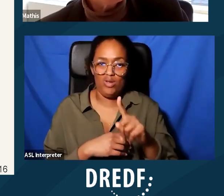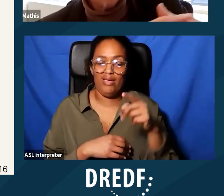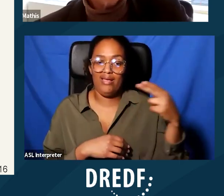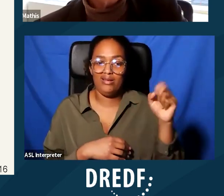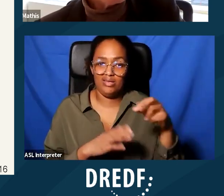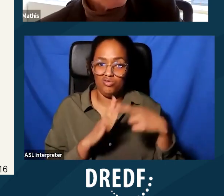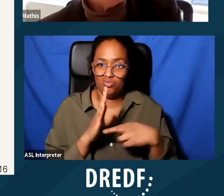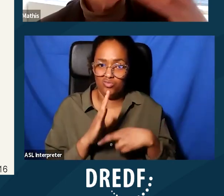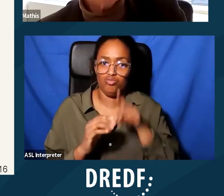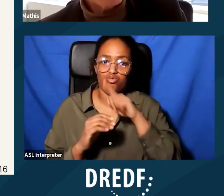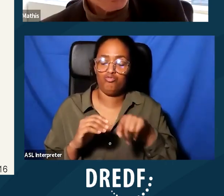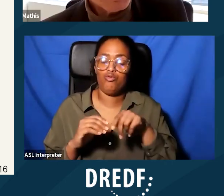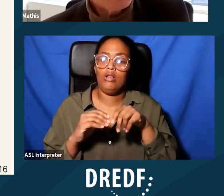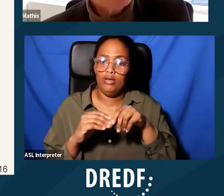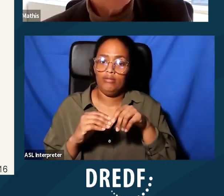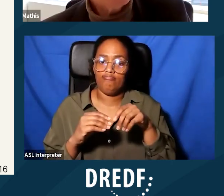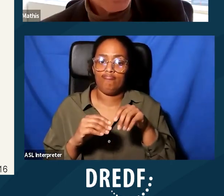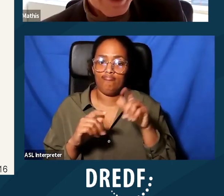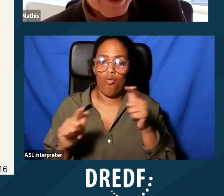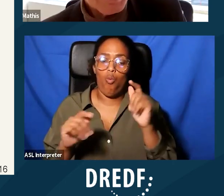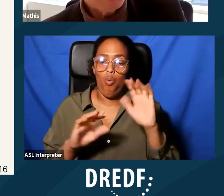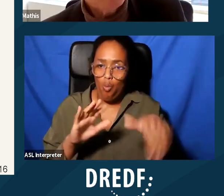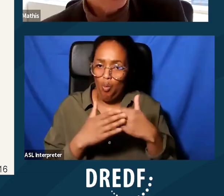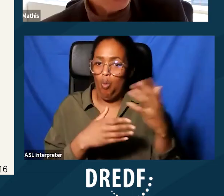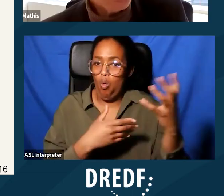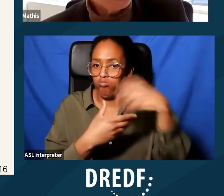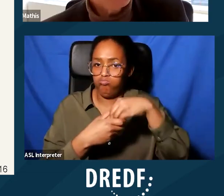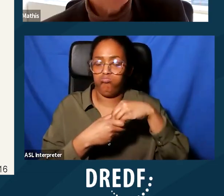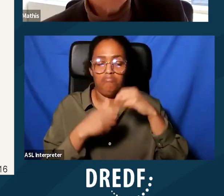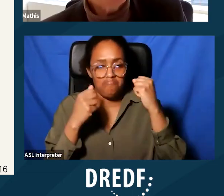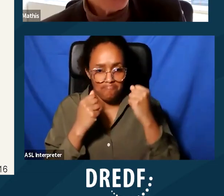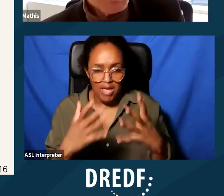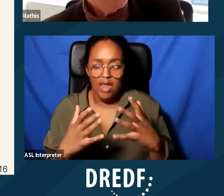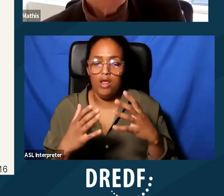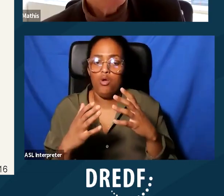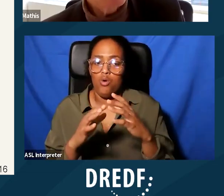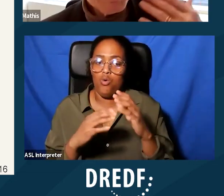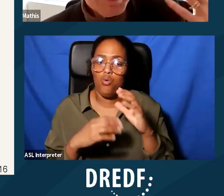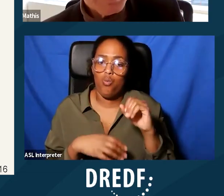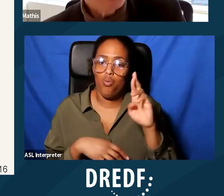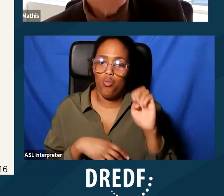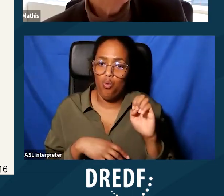So, this gives you an idea of the breadth of the HHS rule. Very, very important,